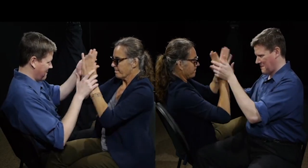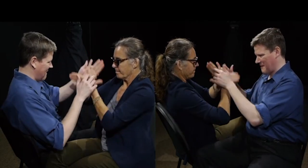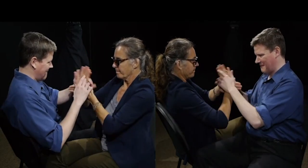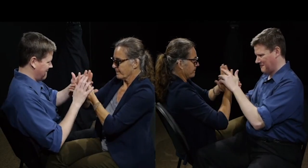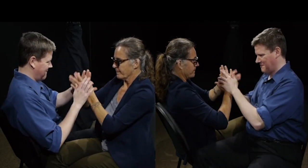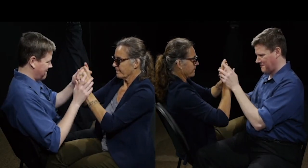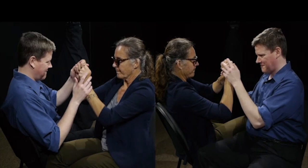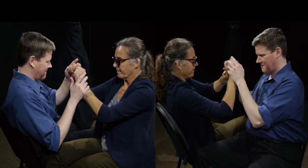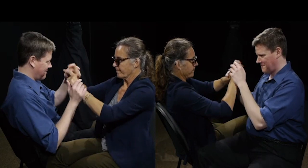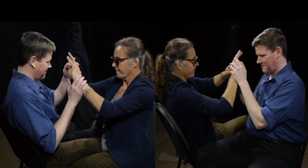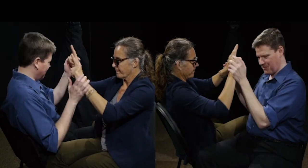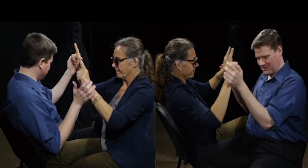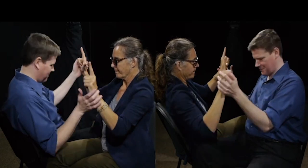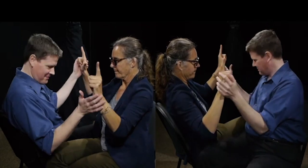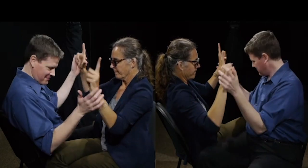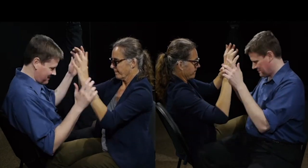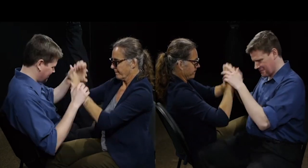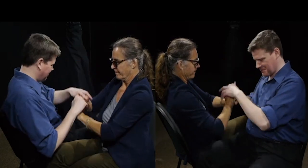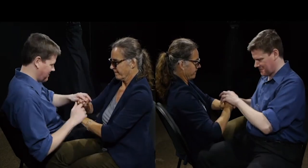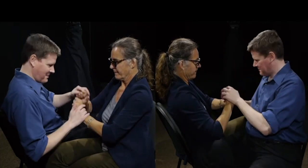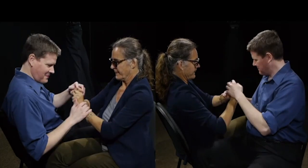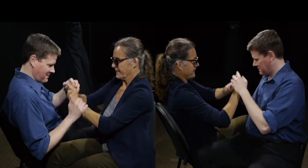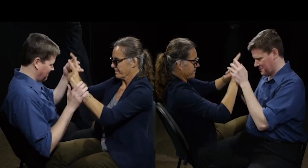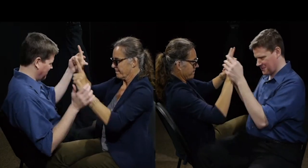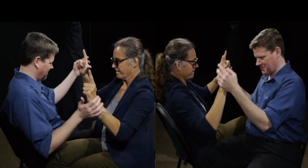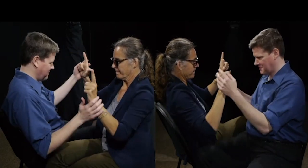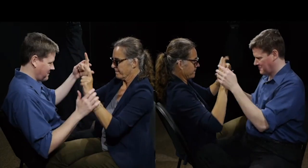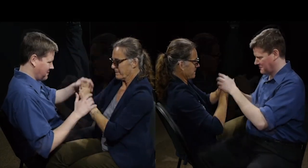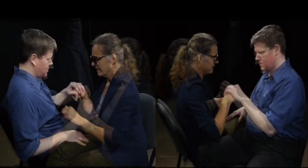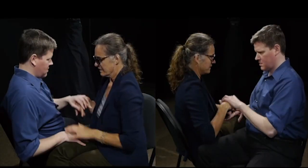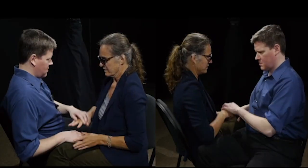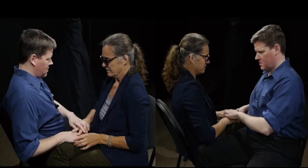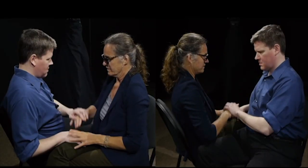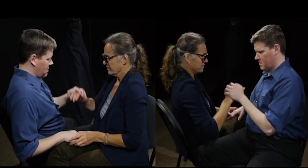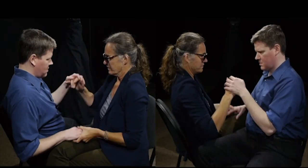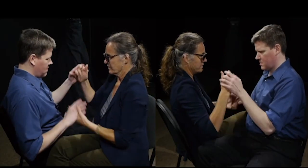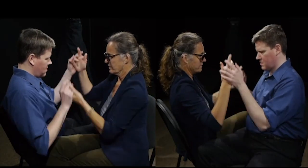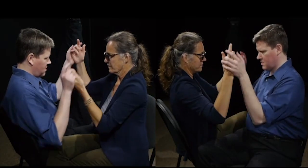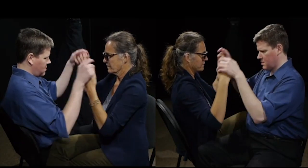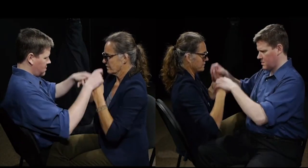And furthermore, that all of the visual meanings expressed through ASL would be grasped this way too.